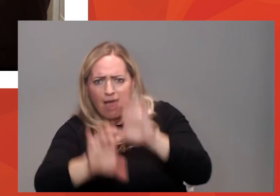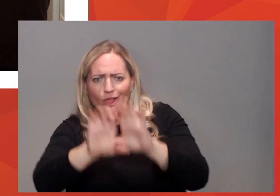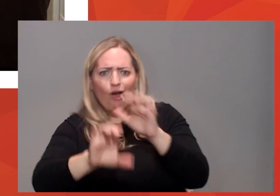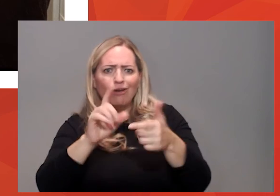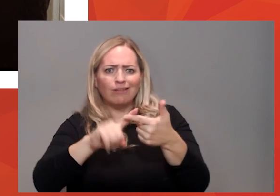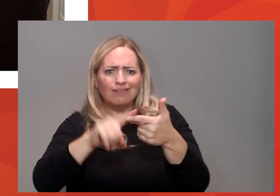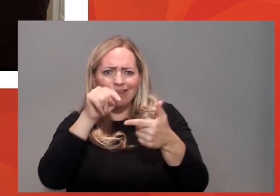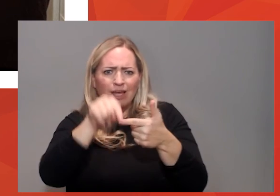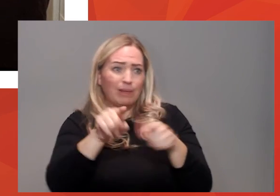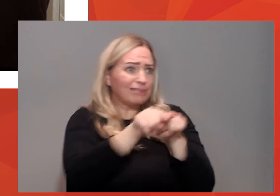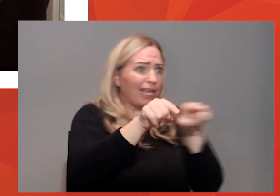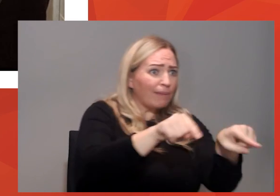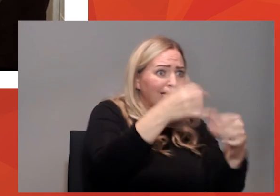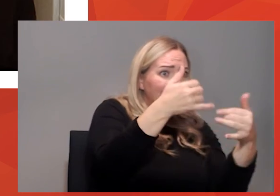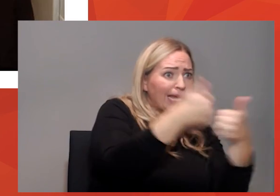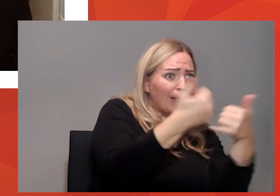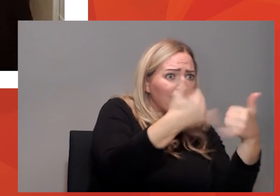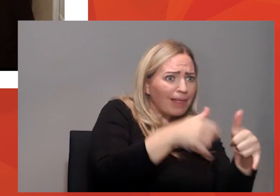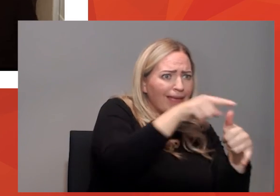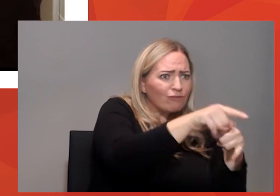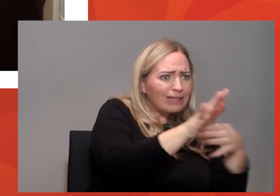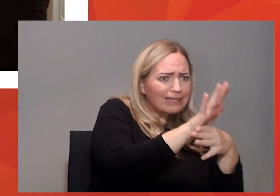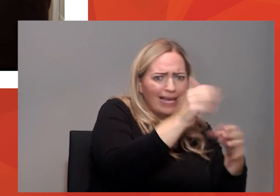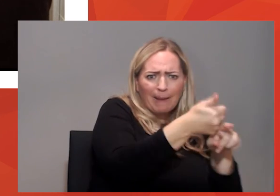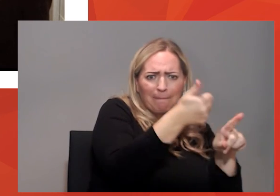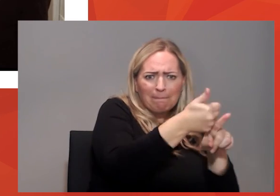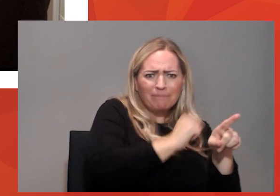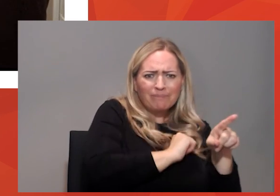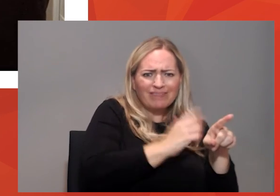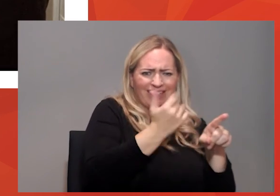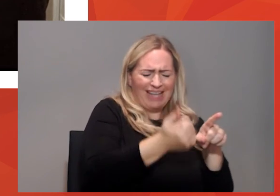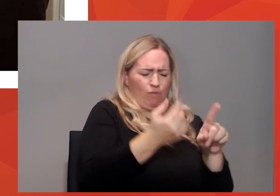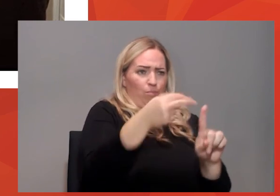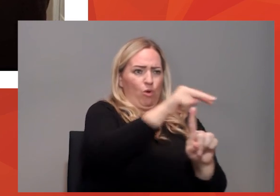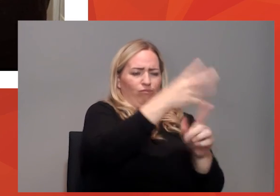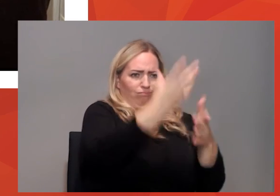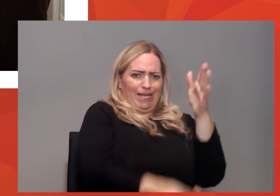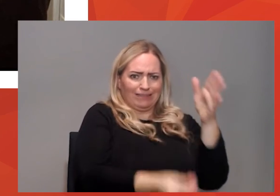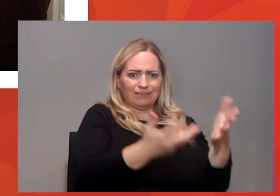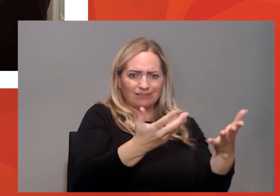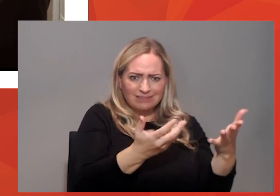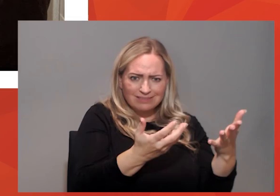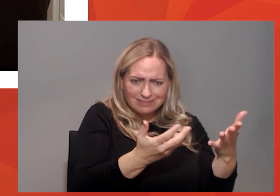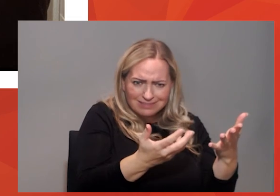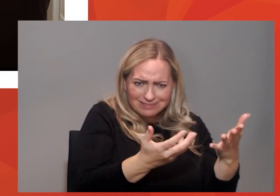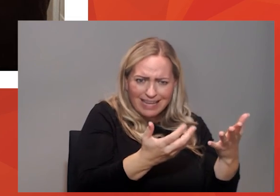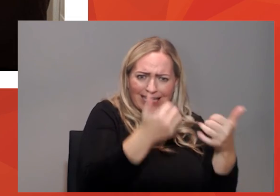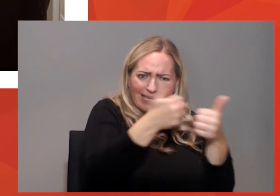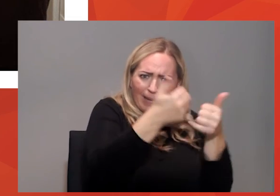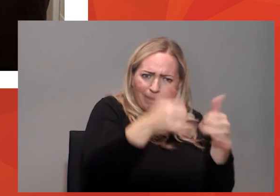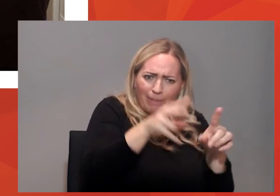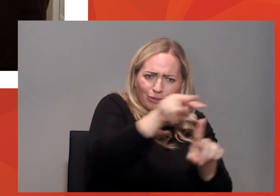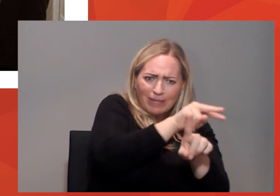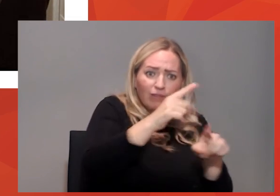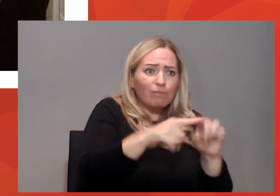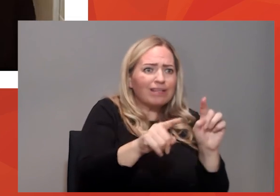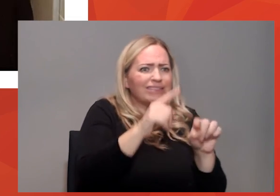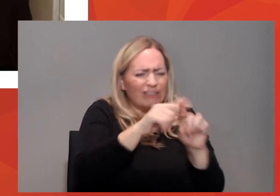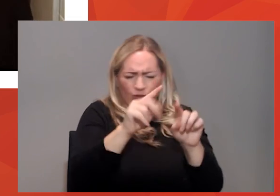in video game, during the actual gameplay, you're missing some context from the gameplay point of view and gameplay perspective. It is the same one, but in different perspective,